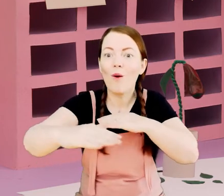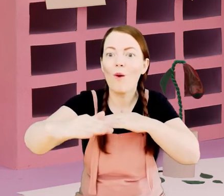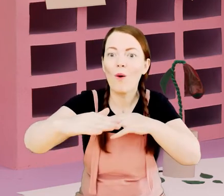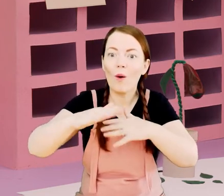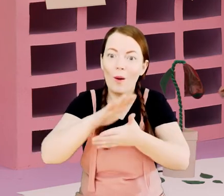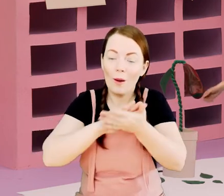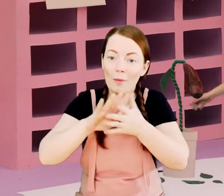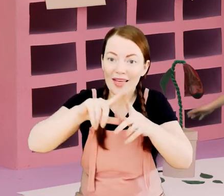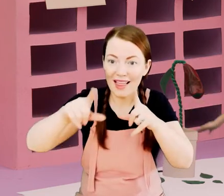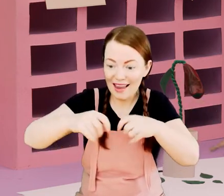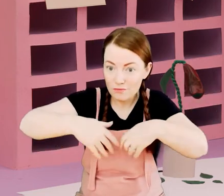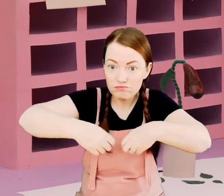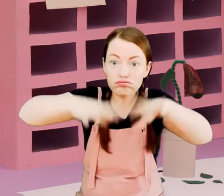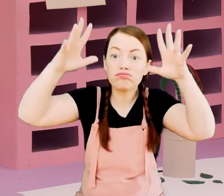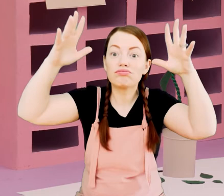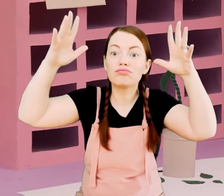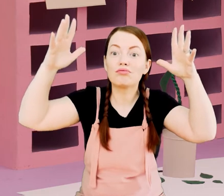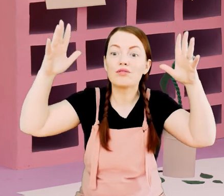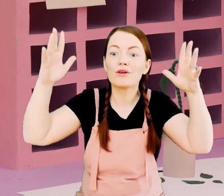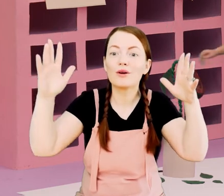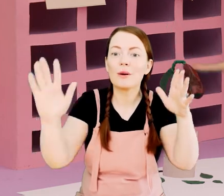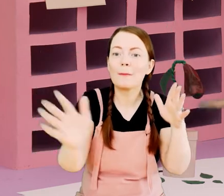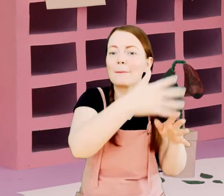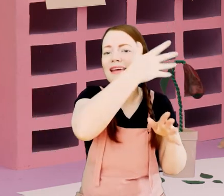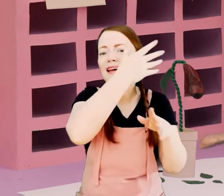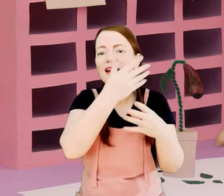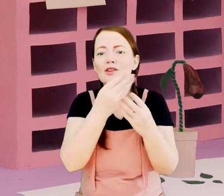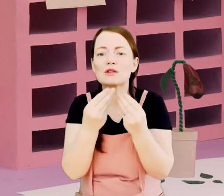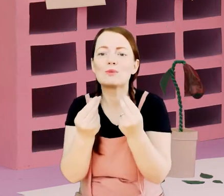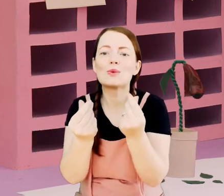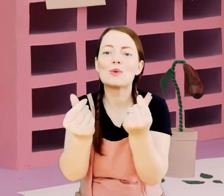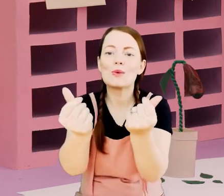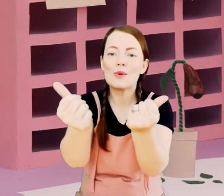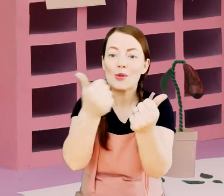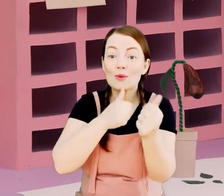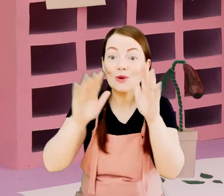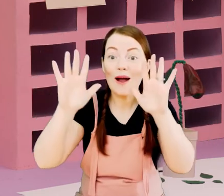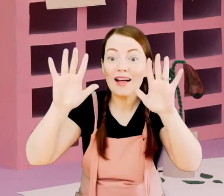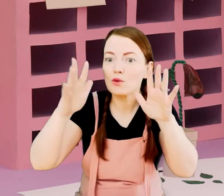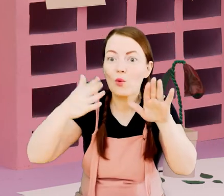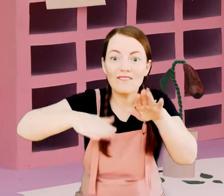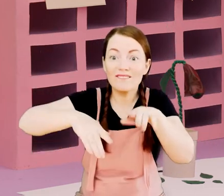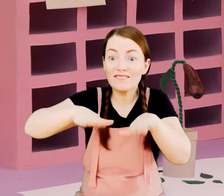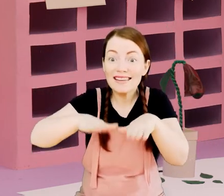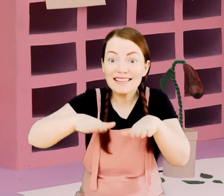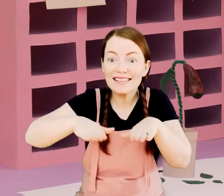Brush... brush... brush... Big and smooth long brushes with our hands or our feet.